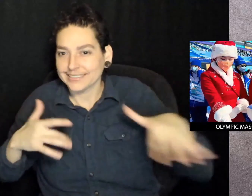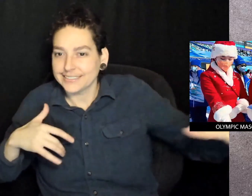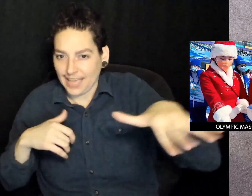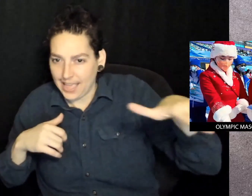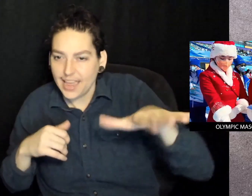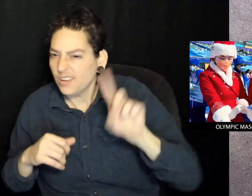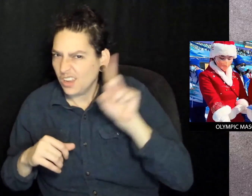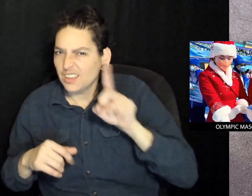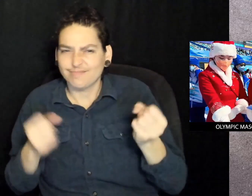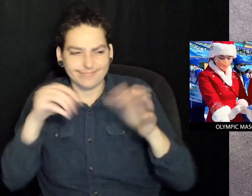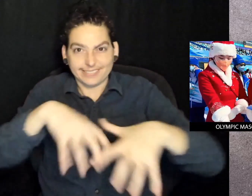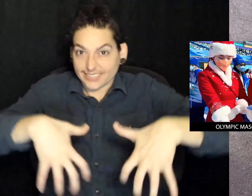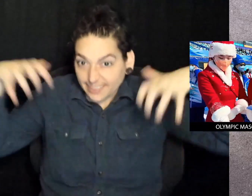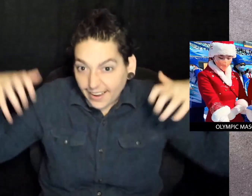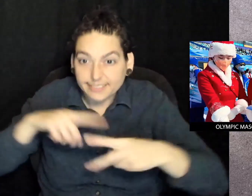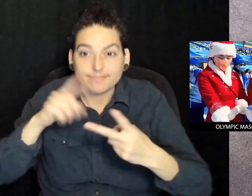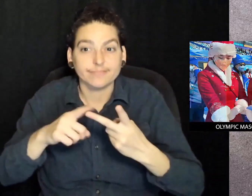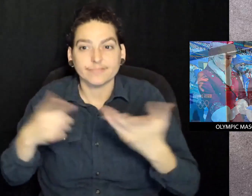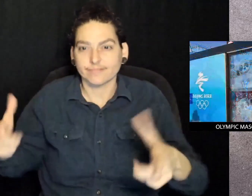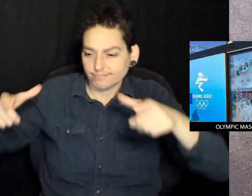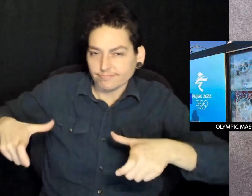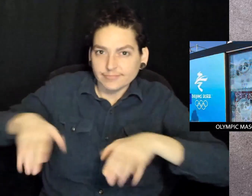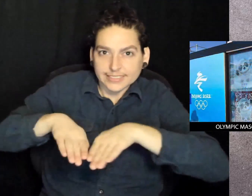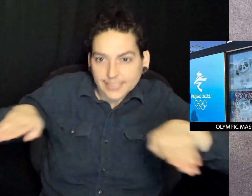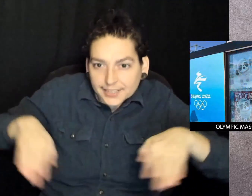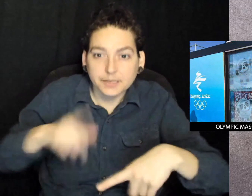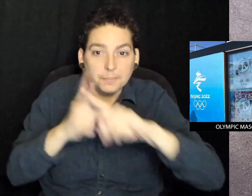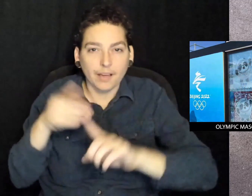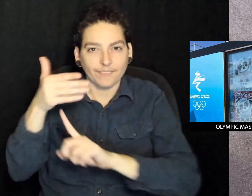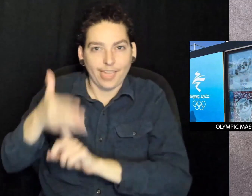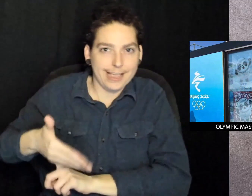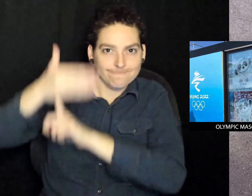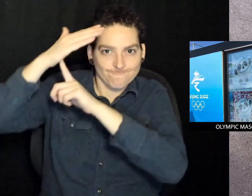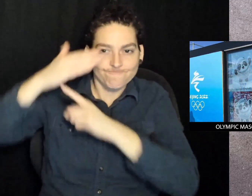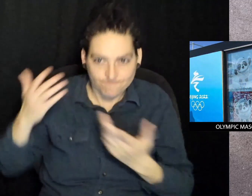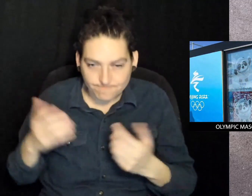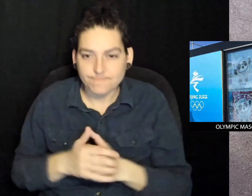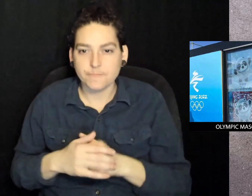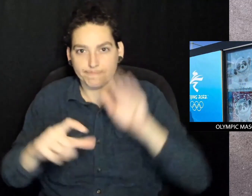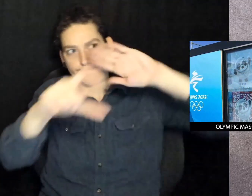BDD can be easily spotted at event sites in the stands on signage and on flags